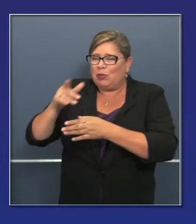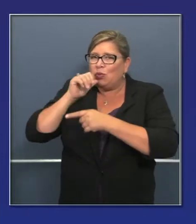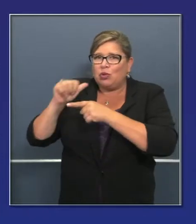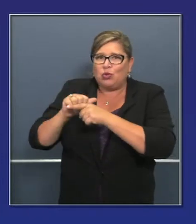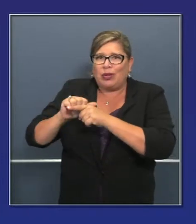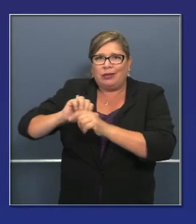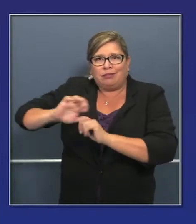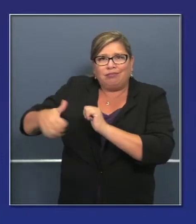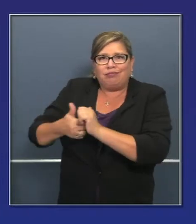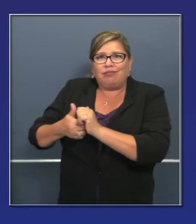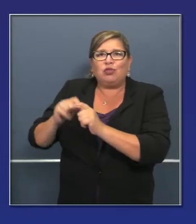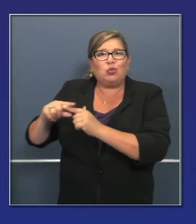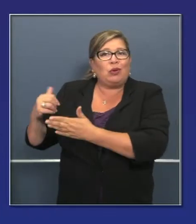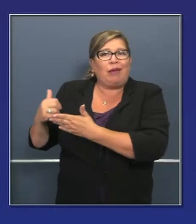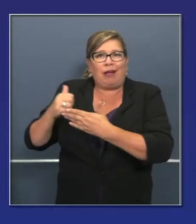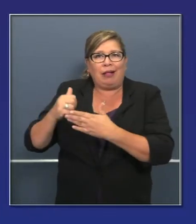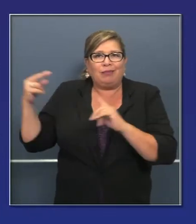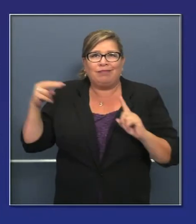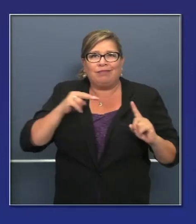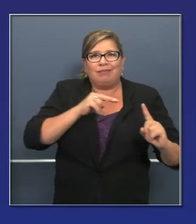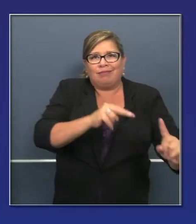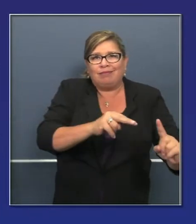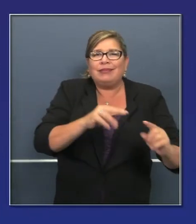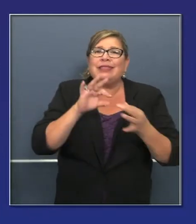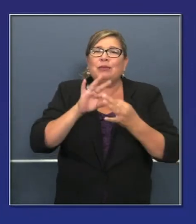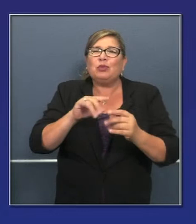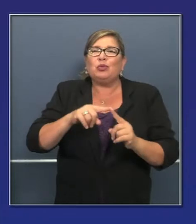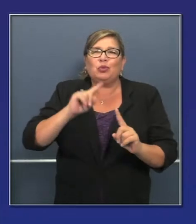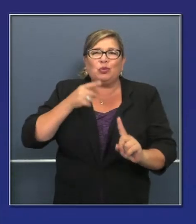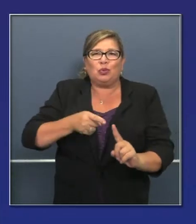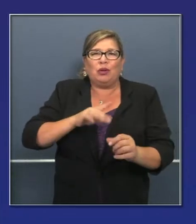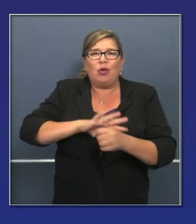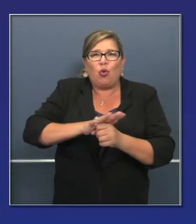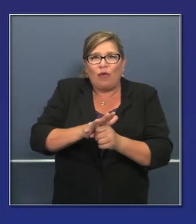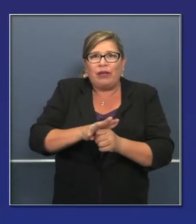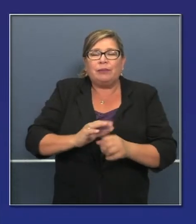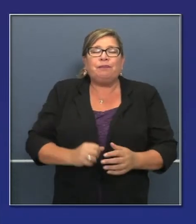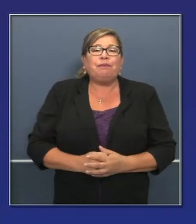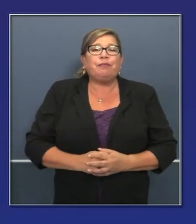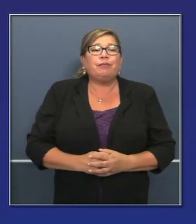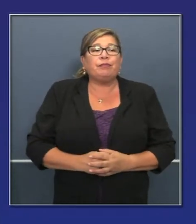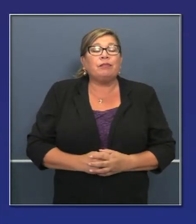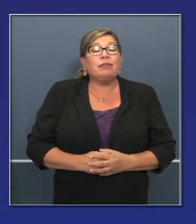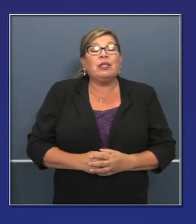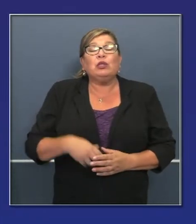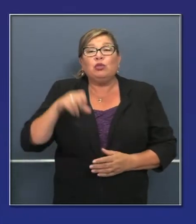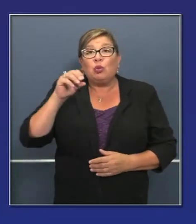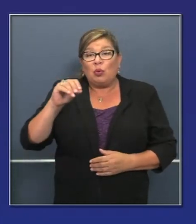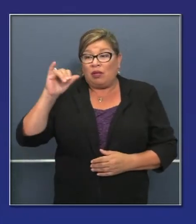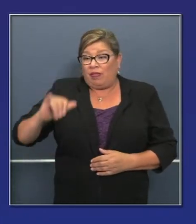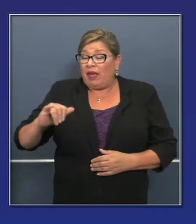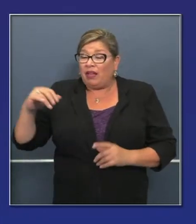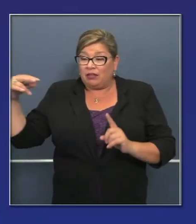we have counties that are onboarding to our new platform again the whole idea is take 58